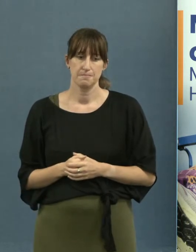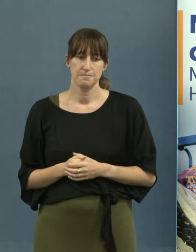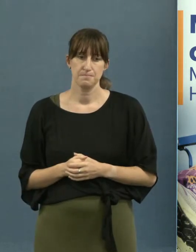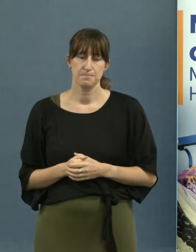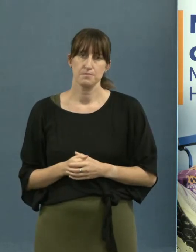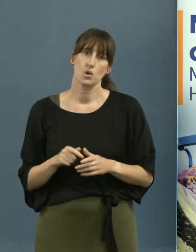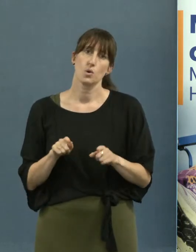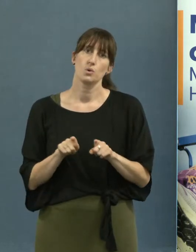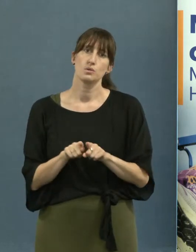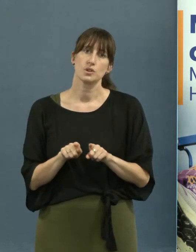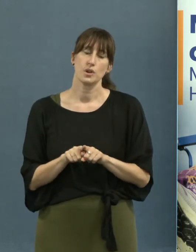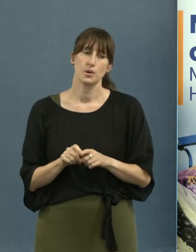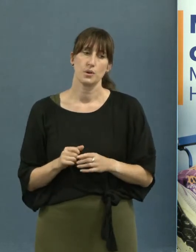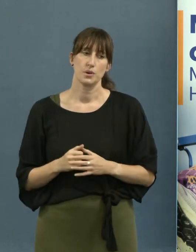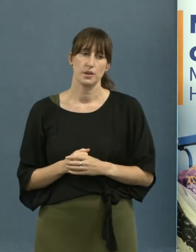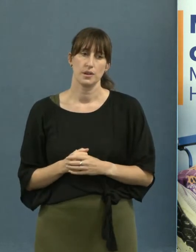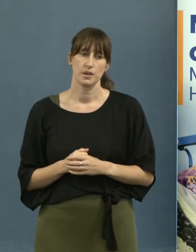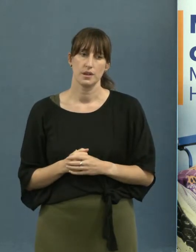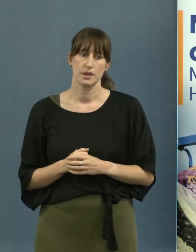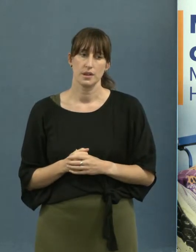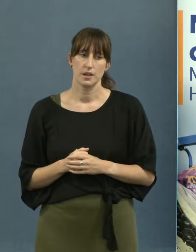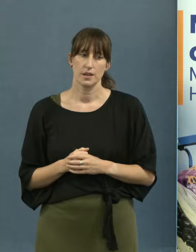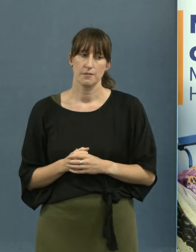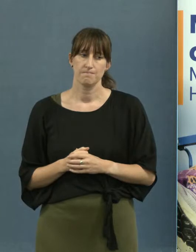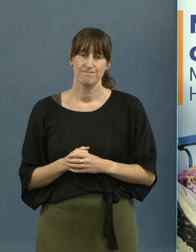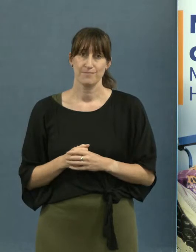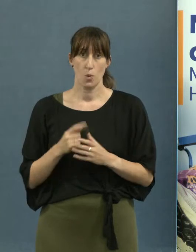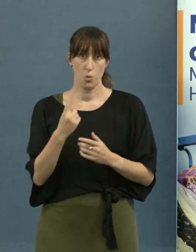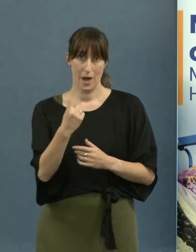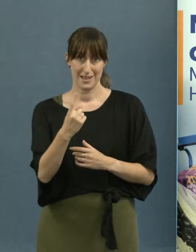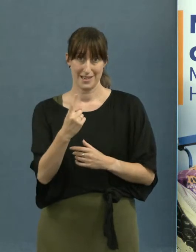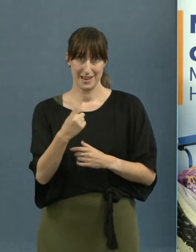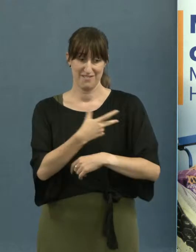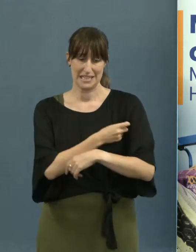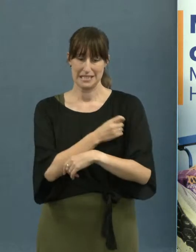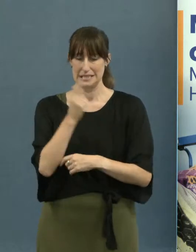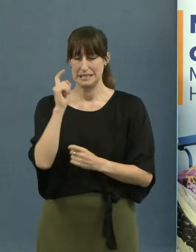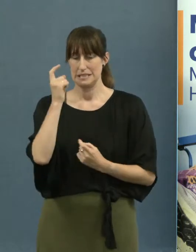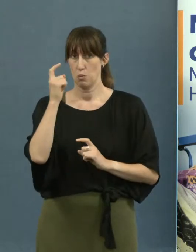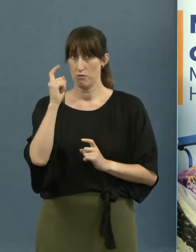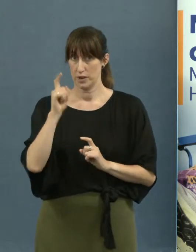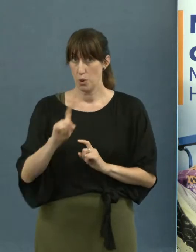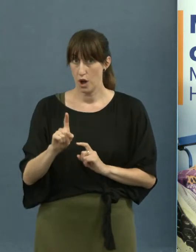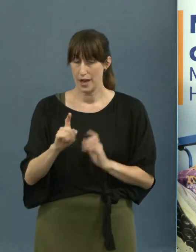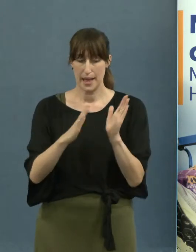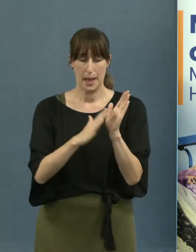keeping with that, one of the particular vaccines that we are